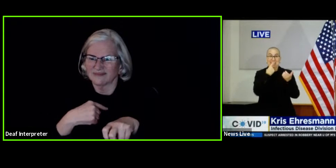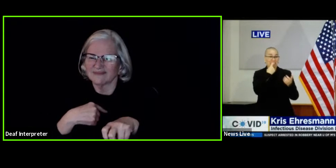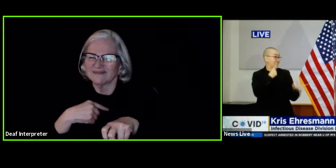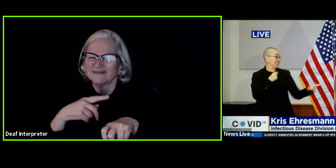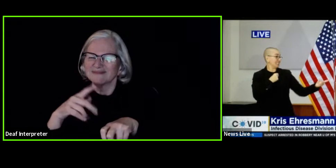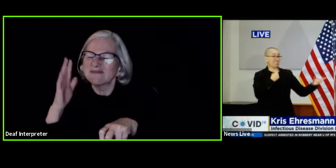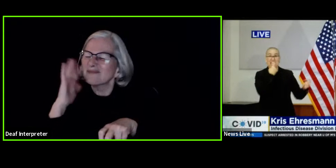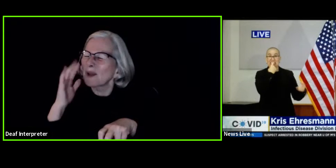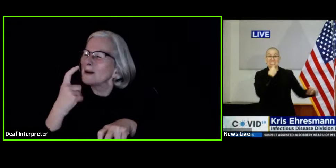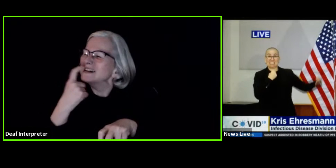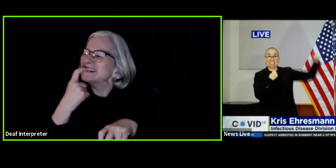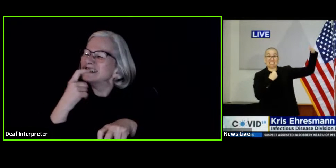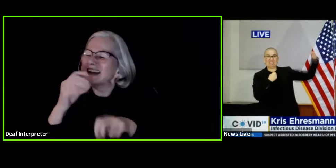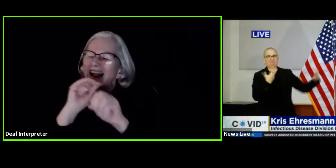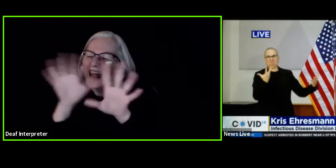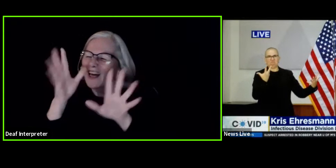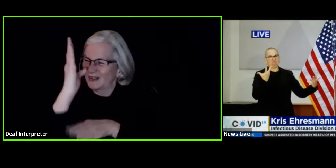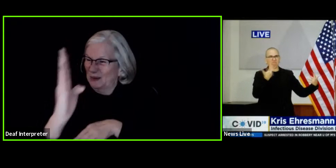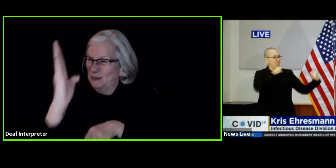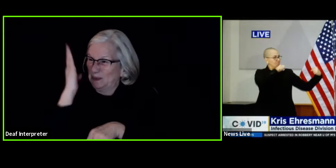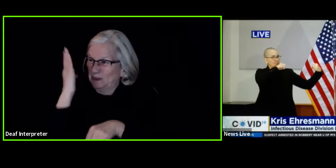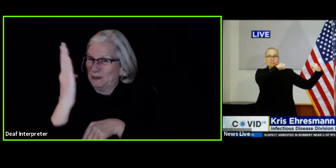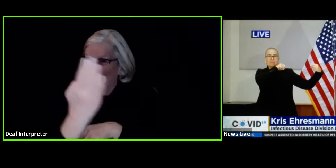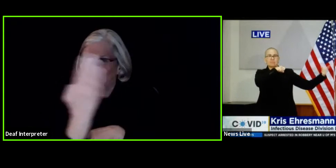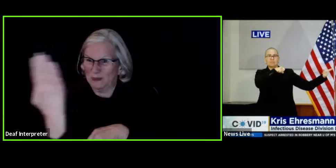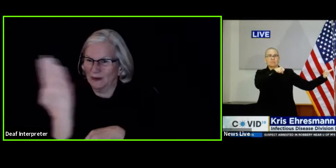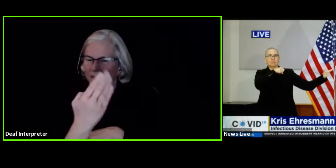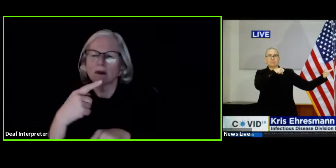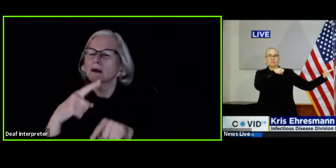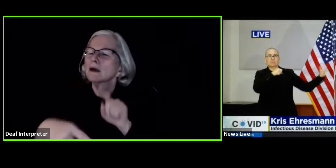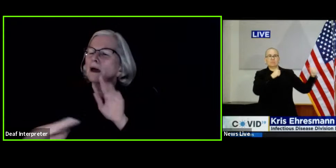BUT IT DOES HAVE THE ABILITY TO DIFFERENTIATE DISTANCE.